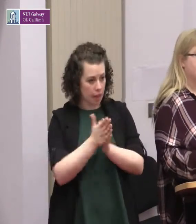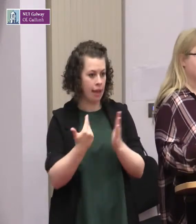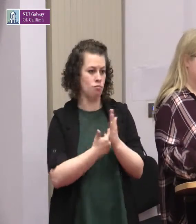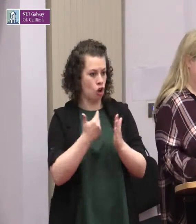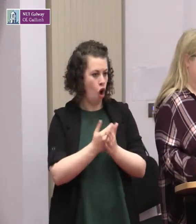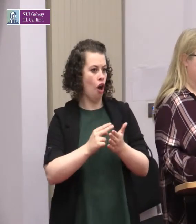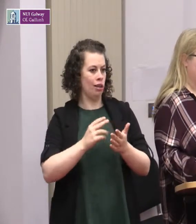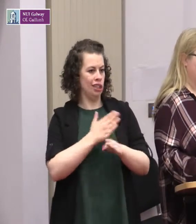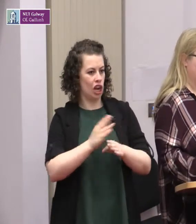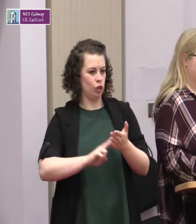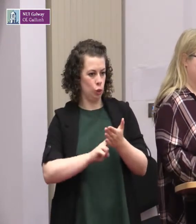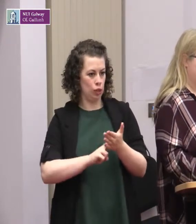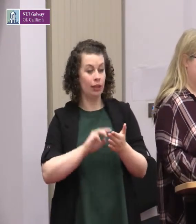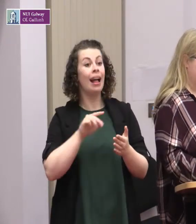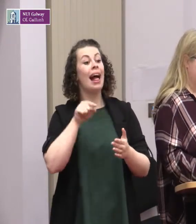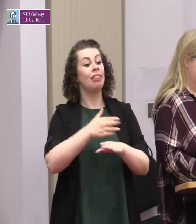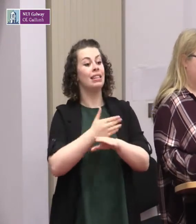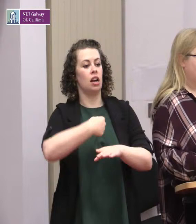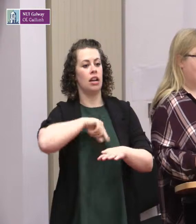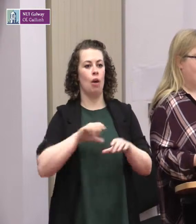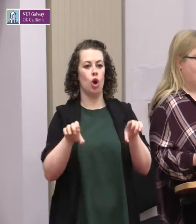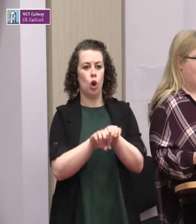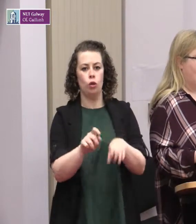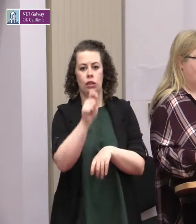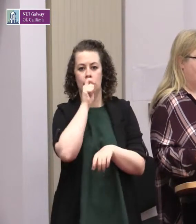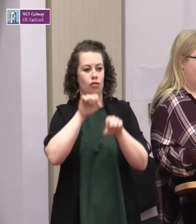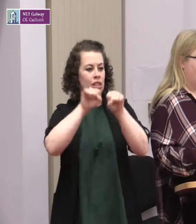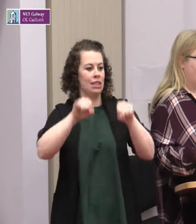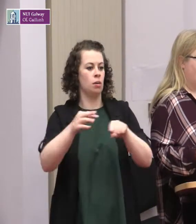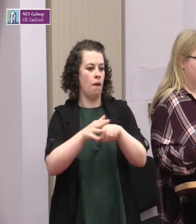This introduced our close secret system.